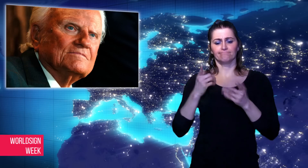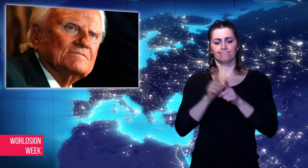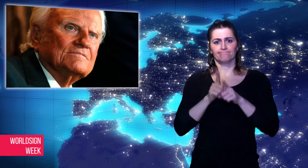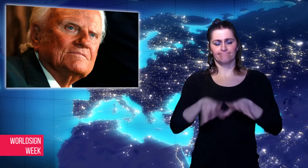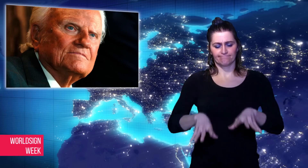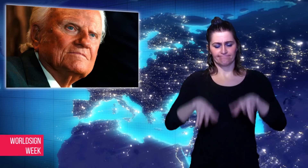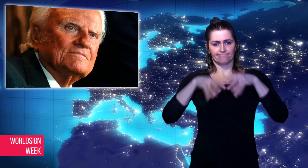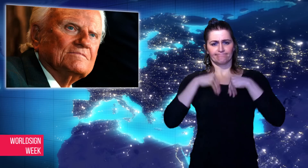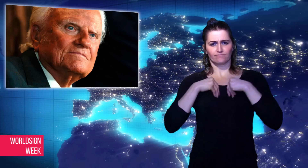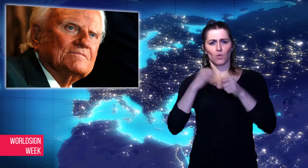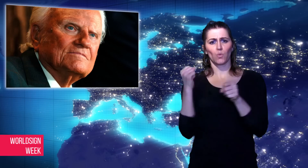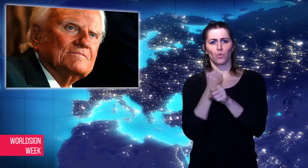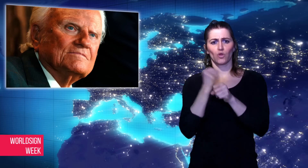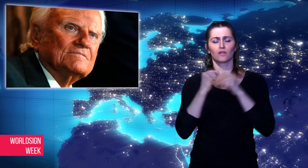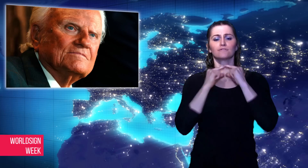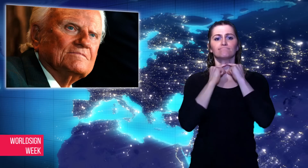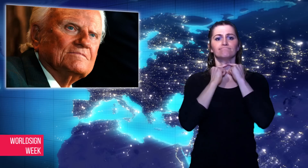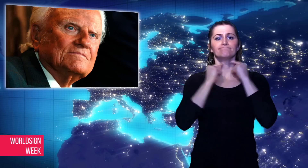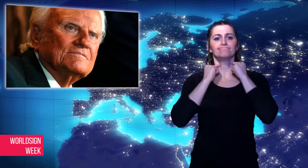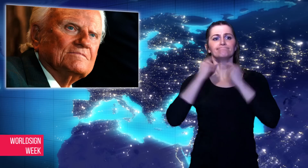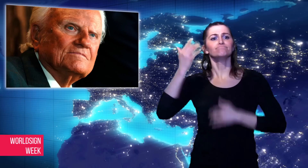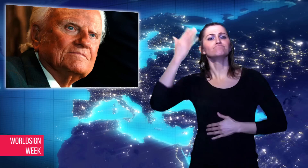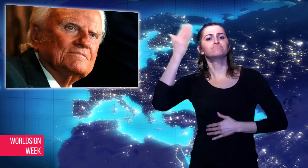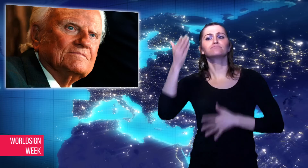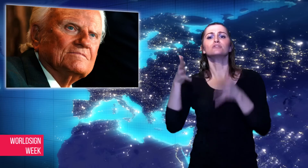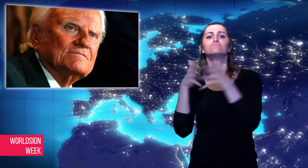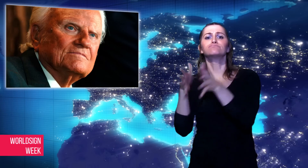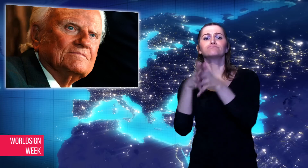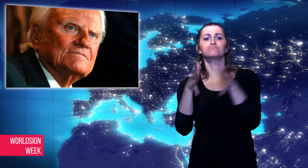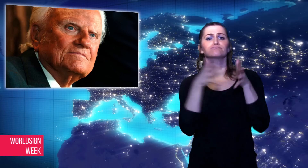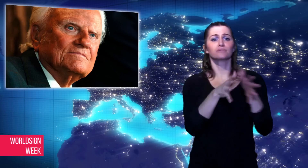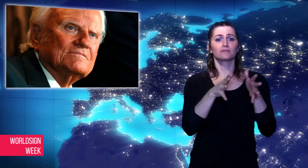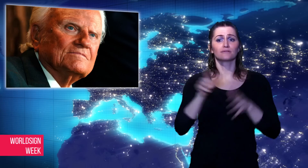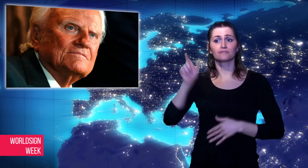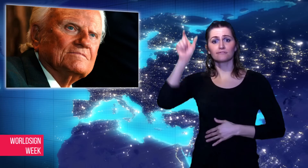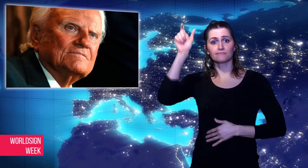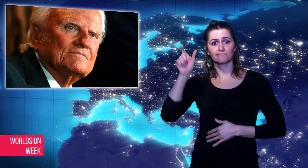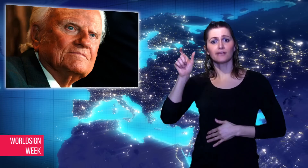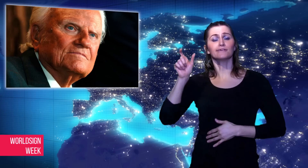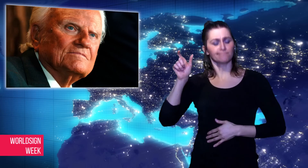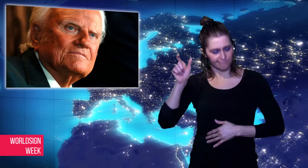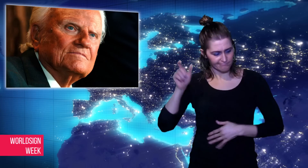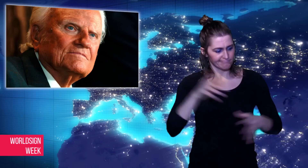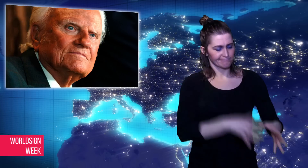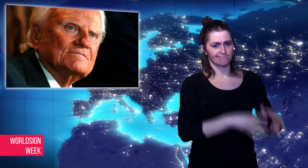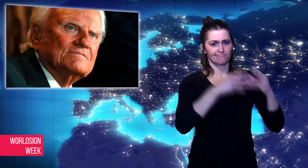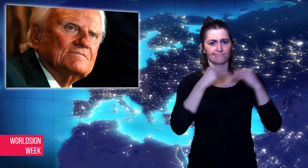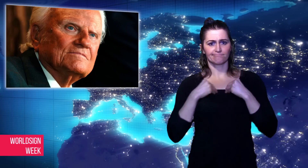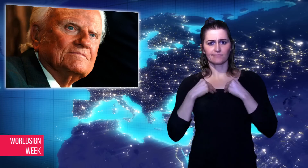of Christ.” Unlike other famous